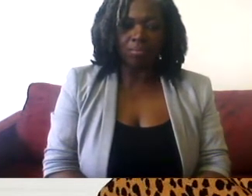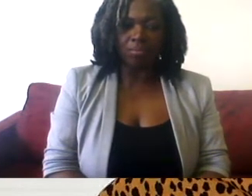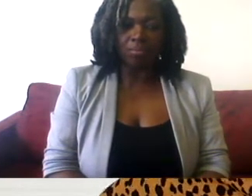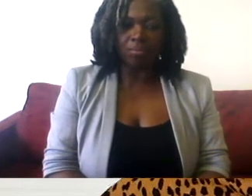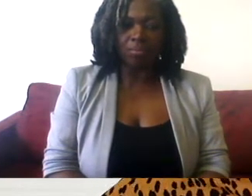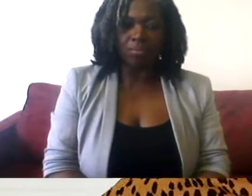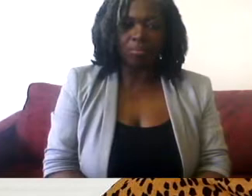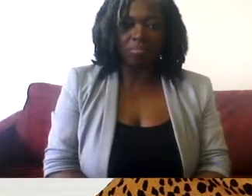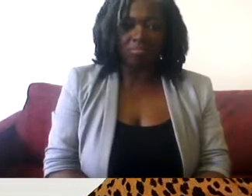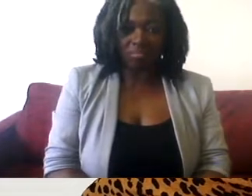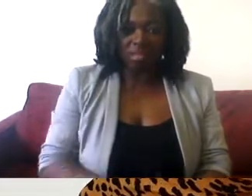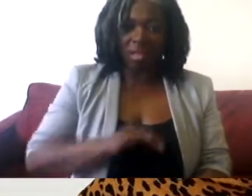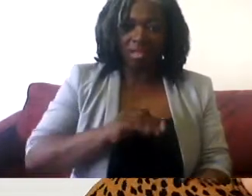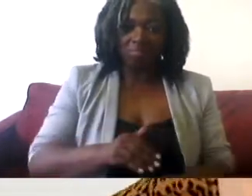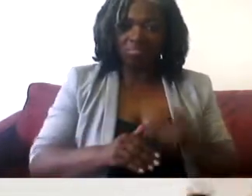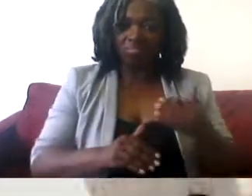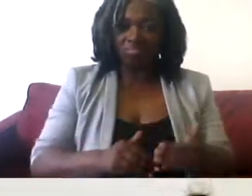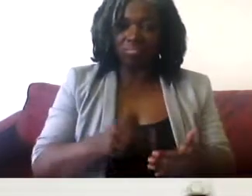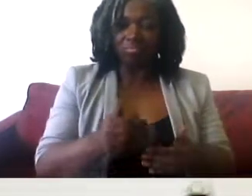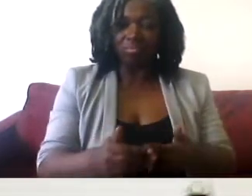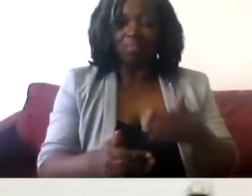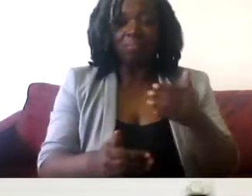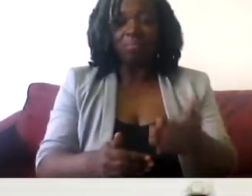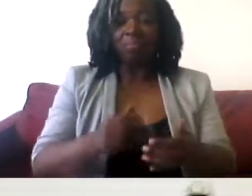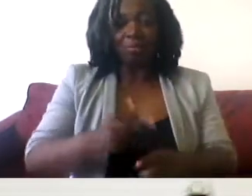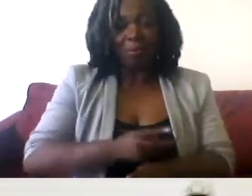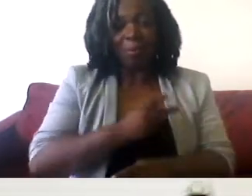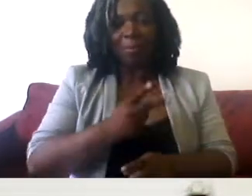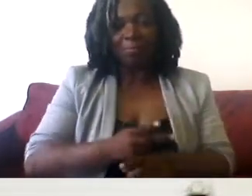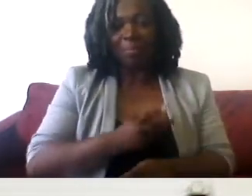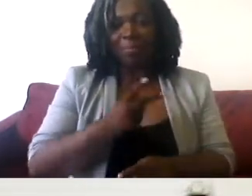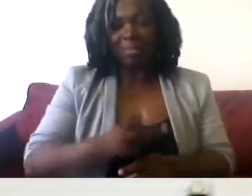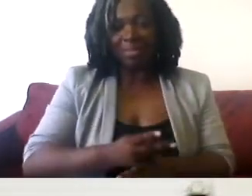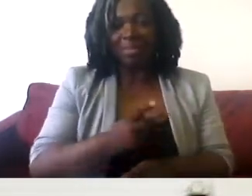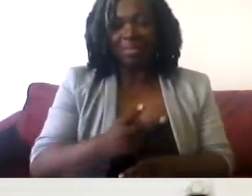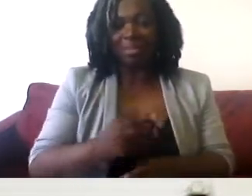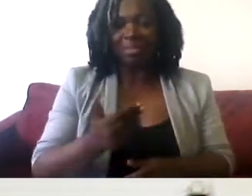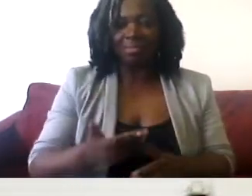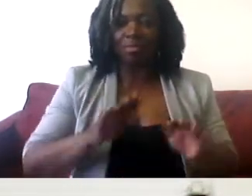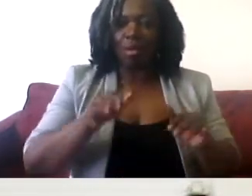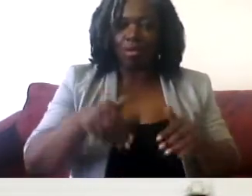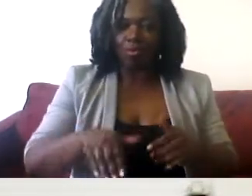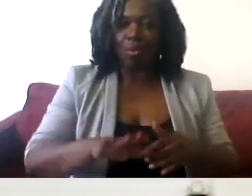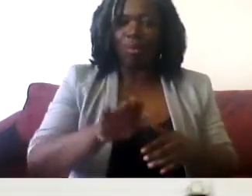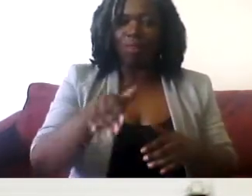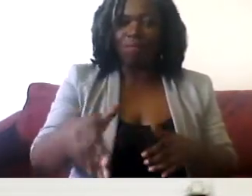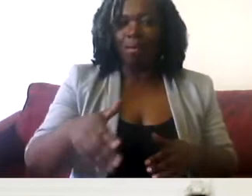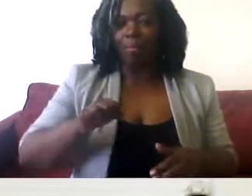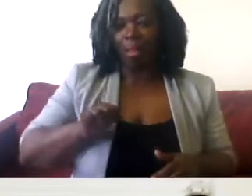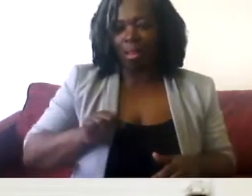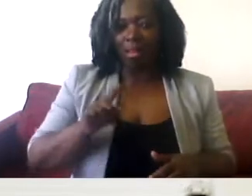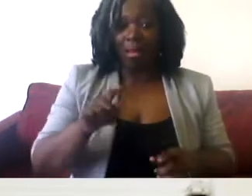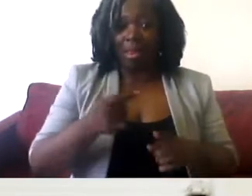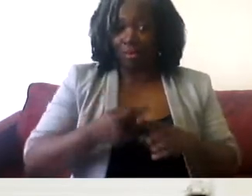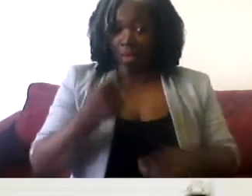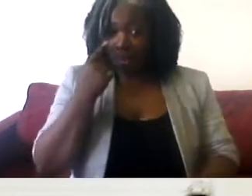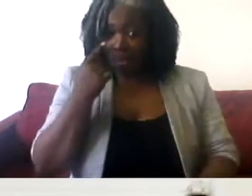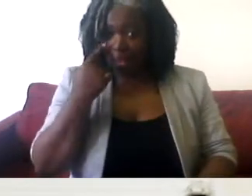After this we just keep on repeating the pattern and the sequence goes so on